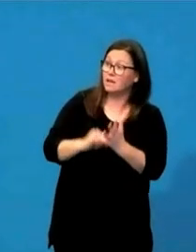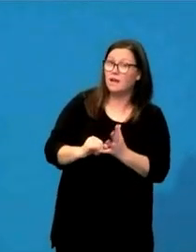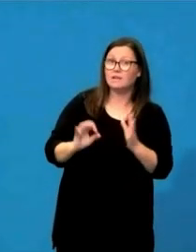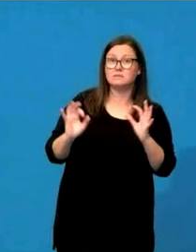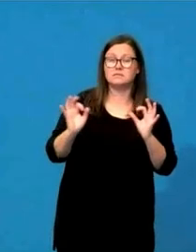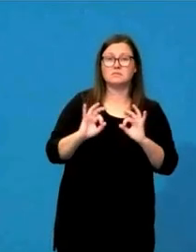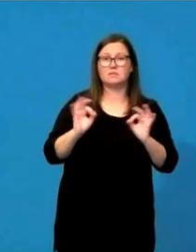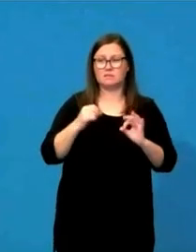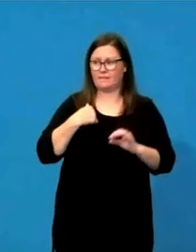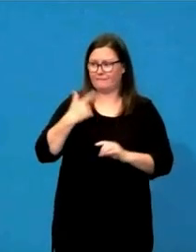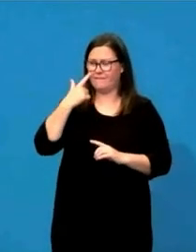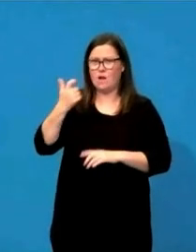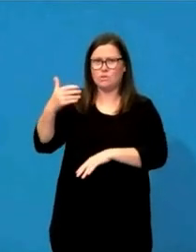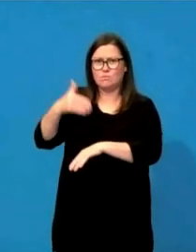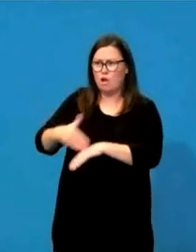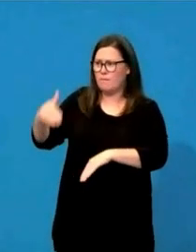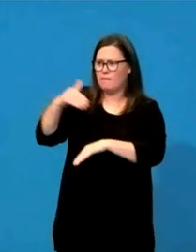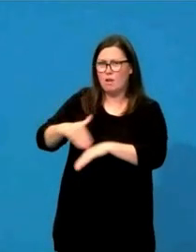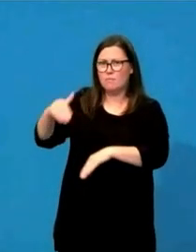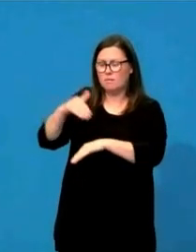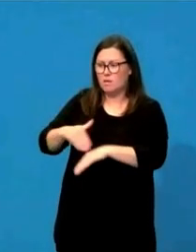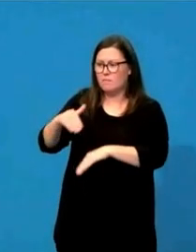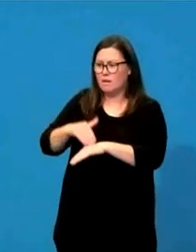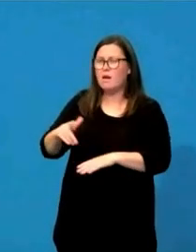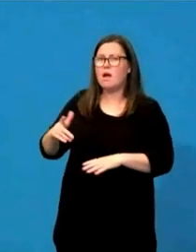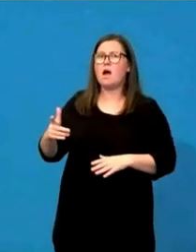this to understand what was going on for people here on the ground.